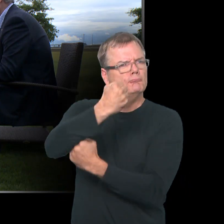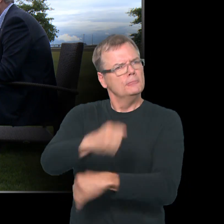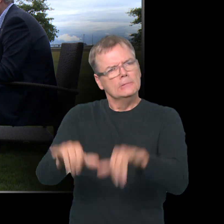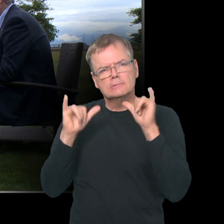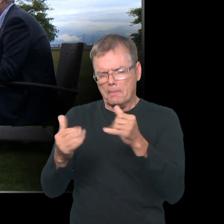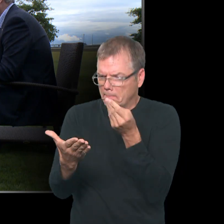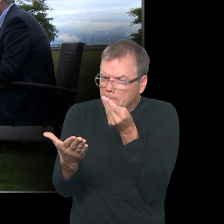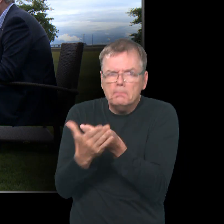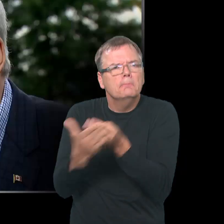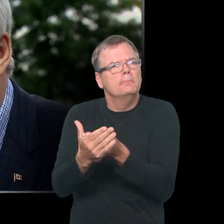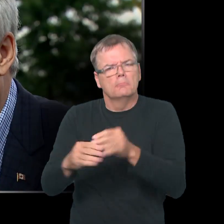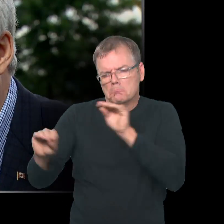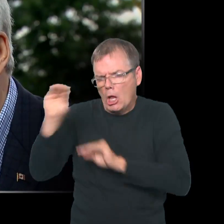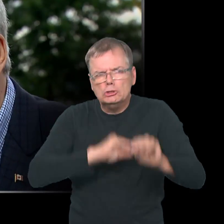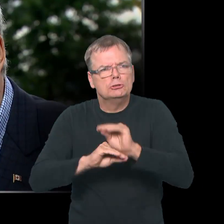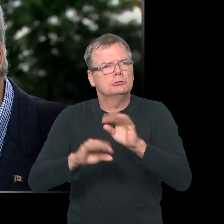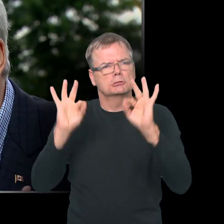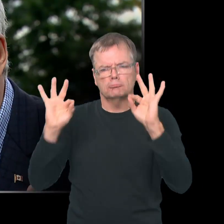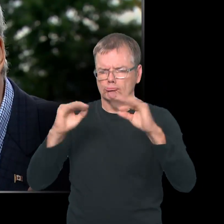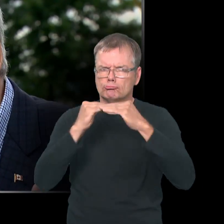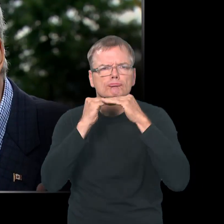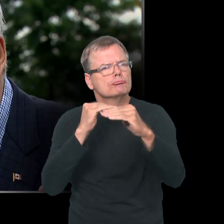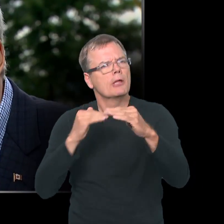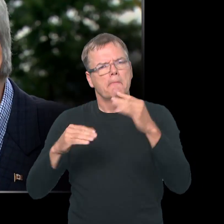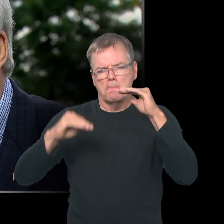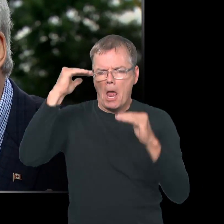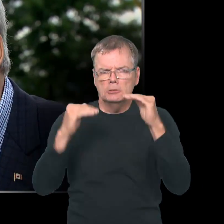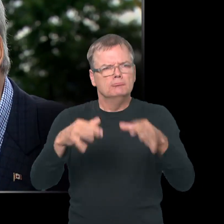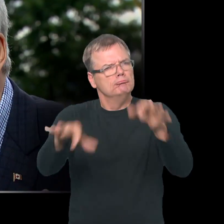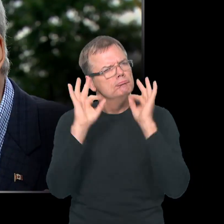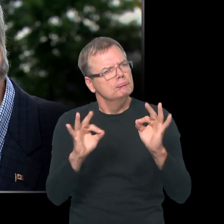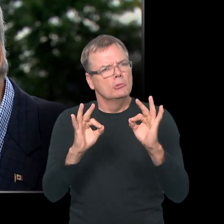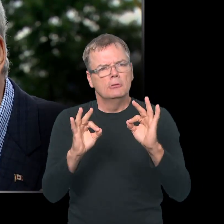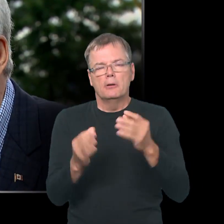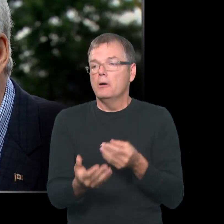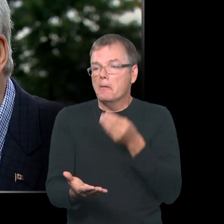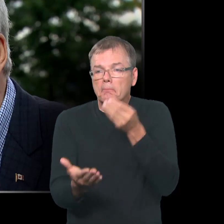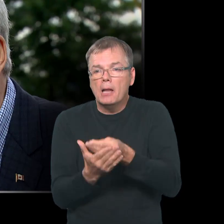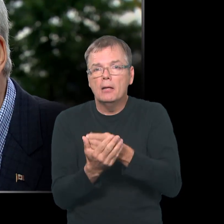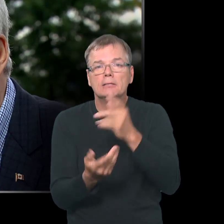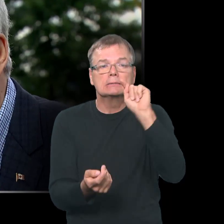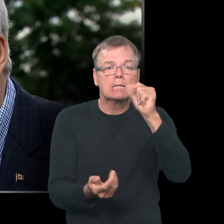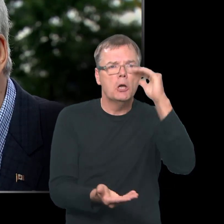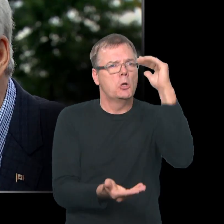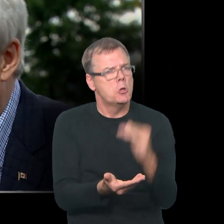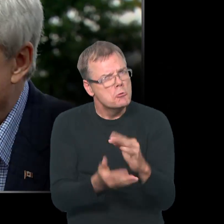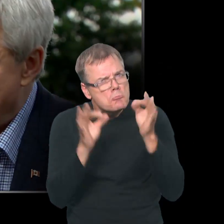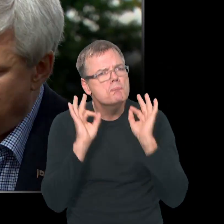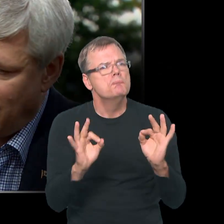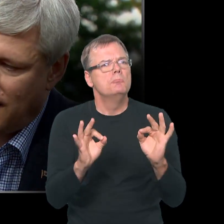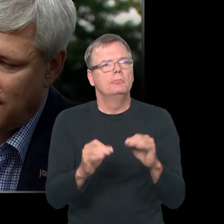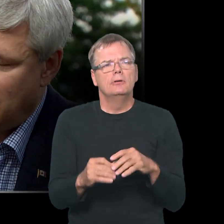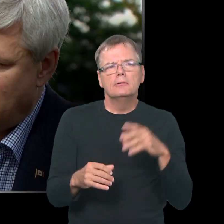as you know, has been to establish solid economic fundamentals to establish a solid balanced budget framework